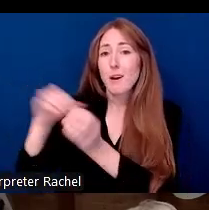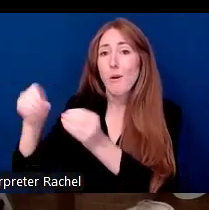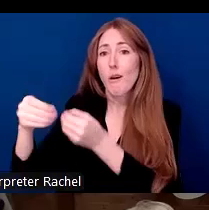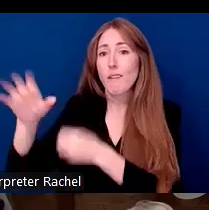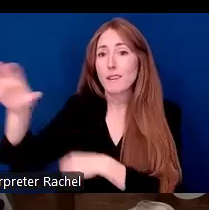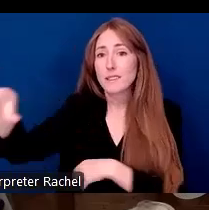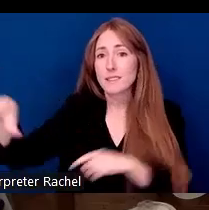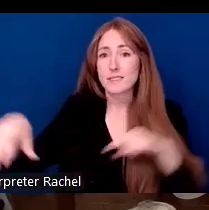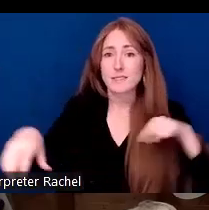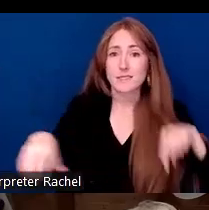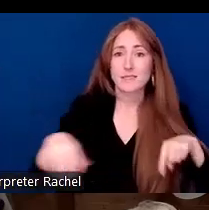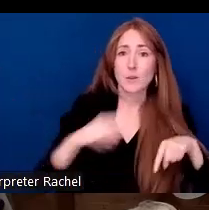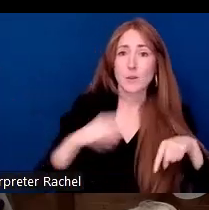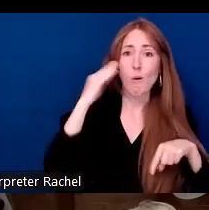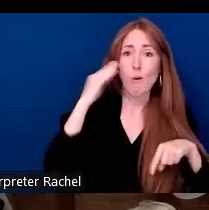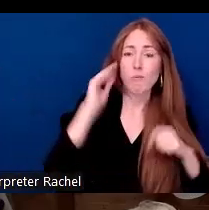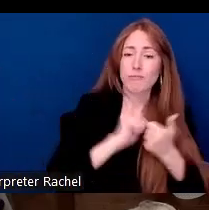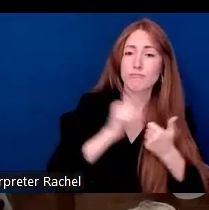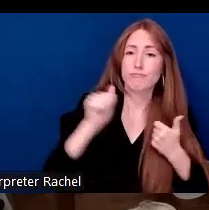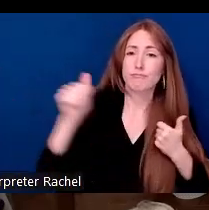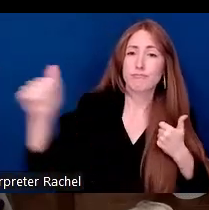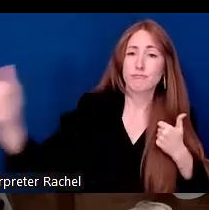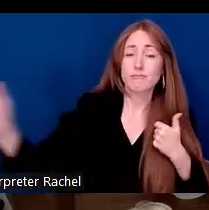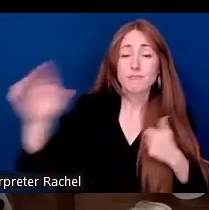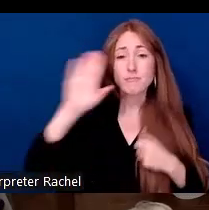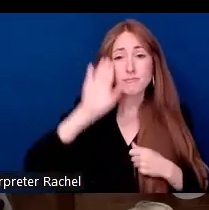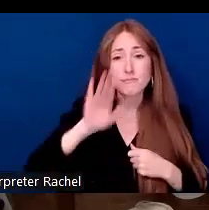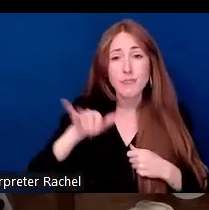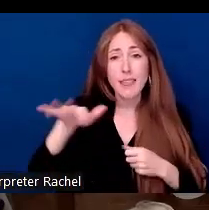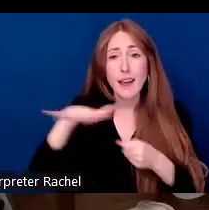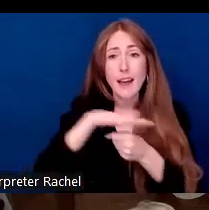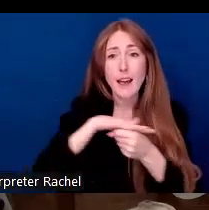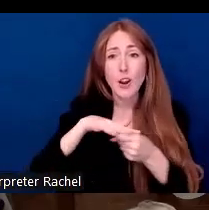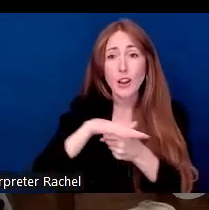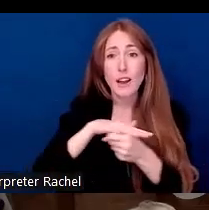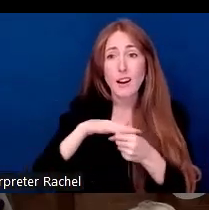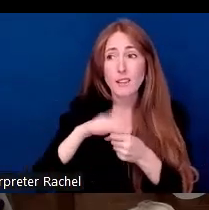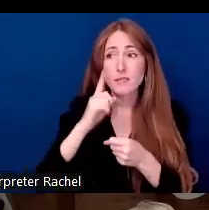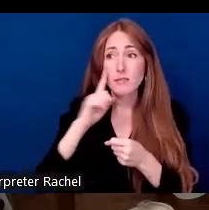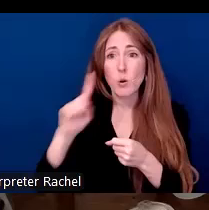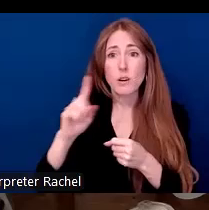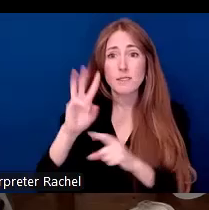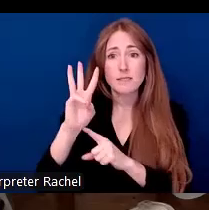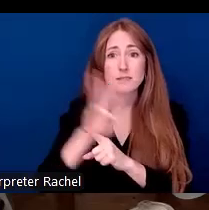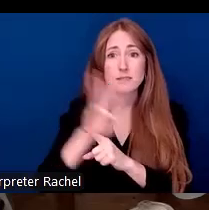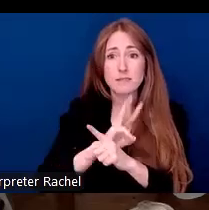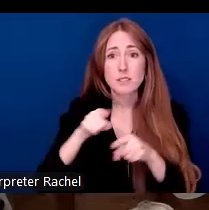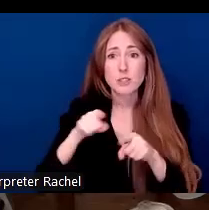weather and road conditions in these communities had a significant impact on the ease and frequency